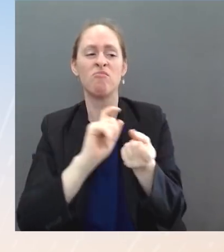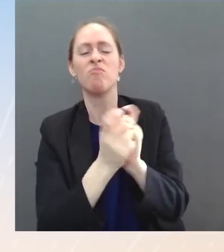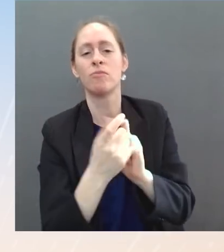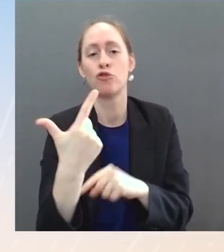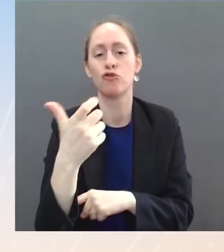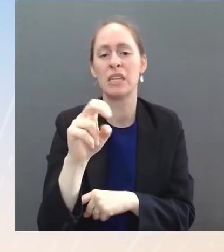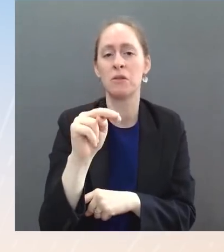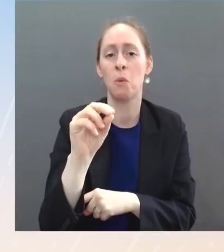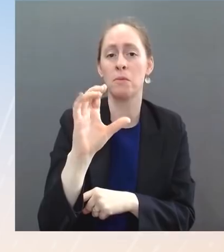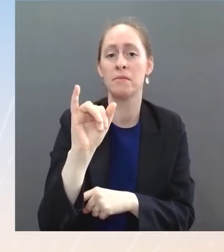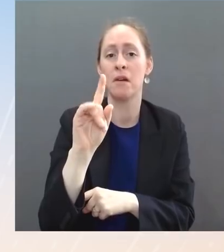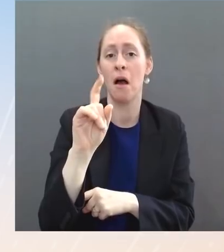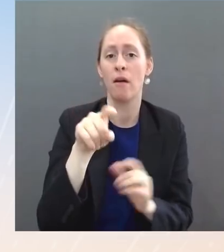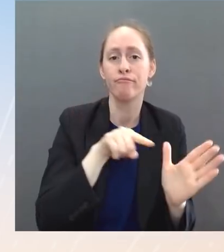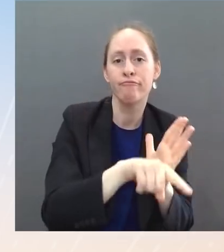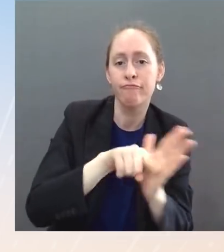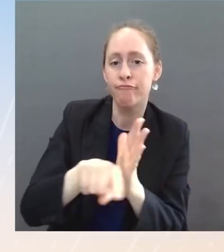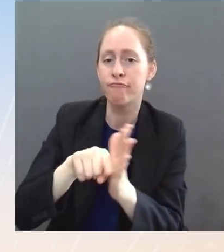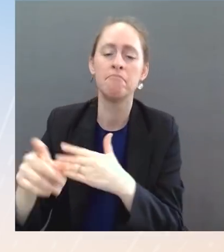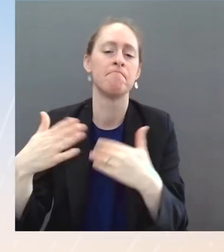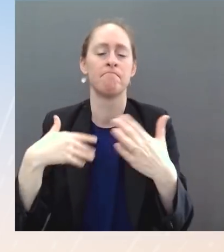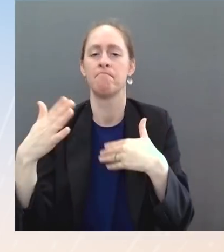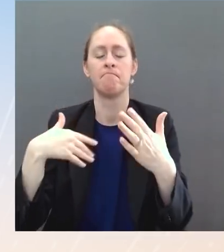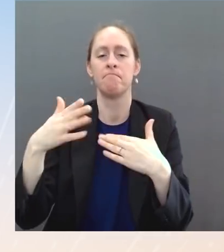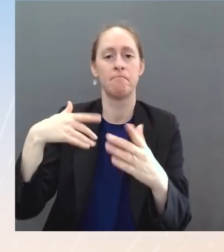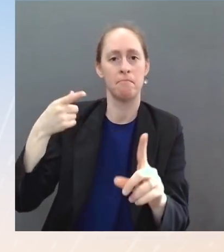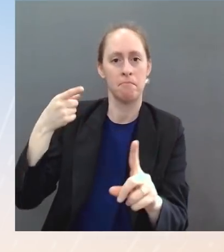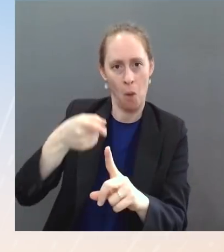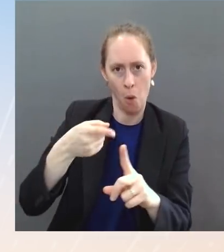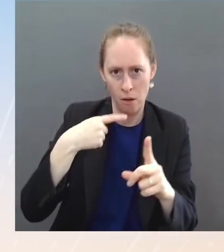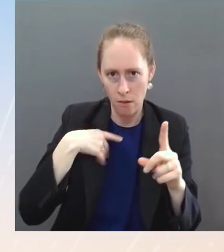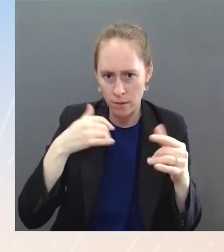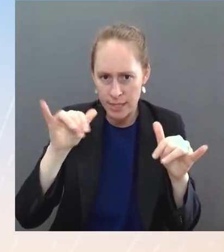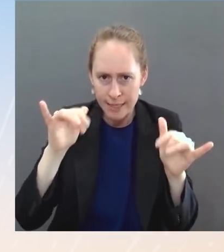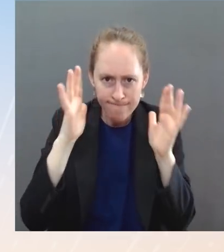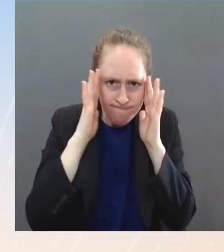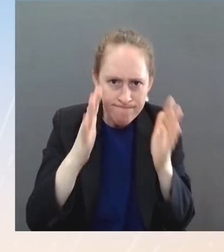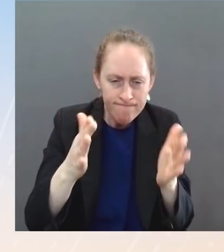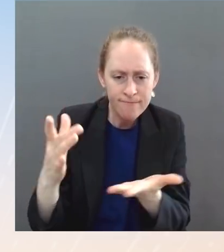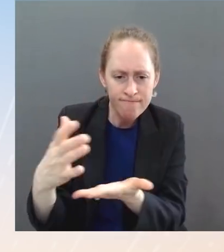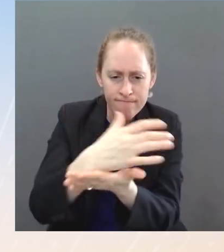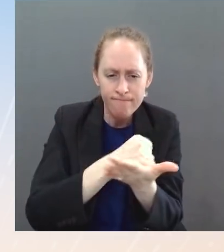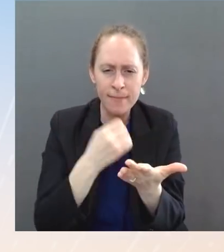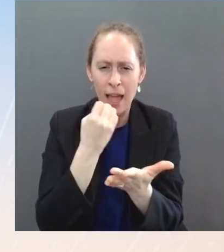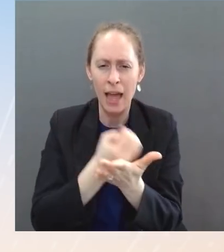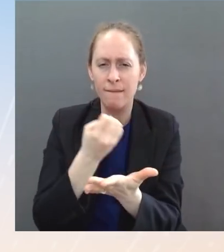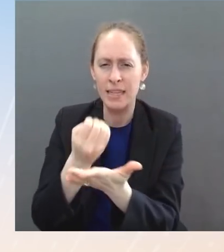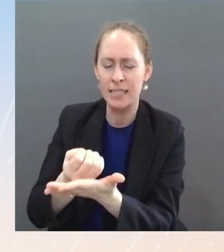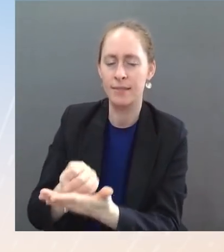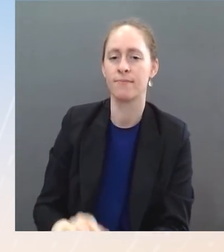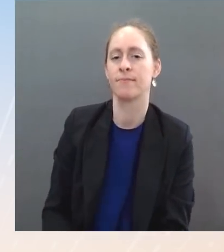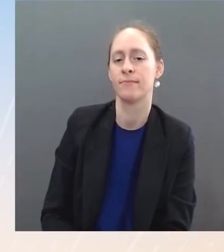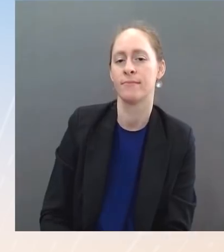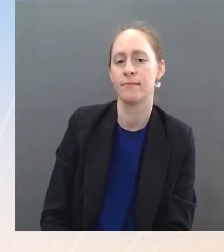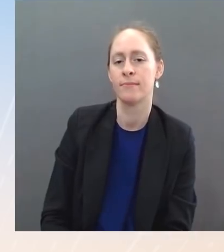The Press: And two more quick ones for you. On the sanctions that the President was talking about today, should we expect those this week, or what's the timing? Mr. Sullivan: You can expect